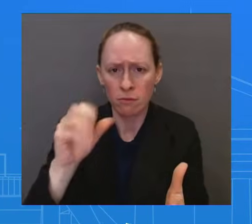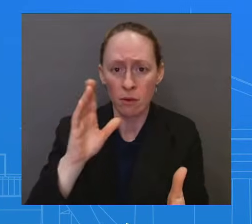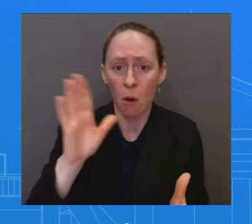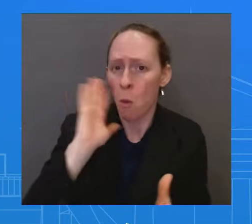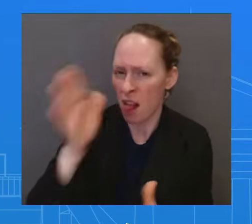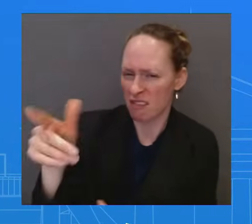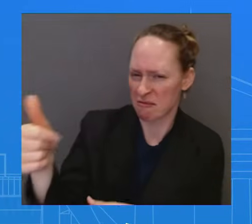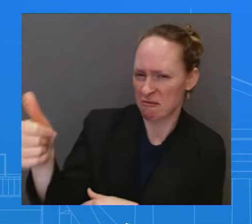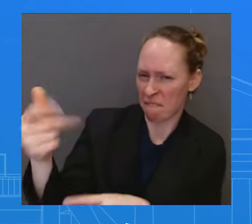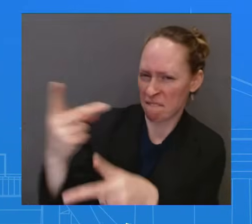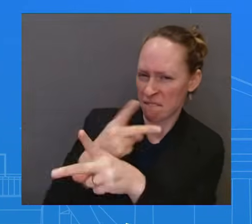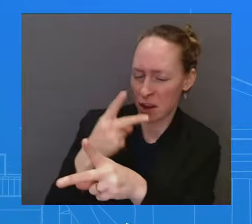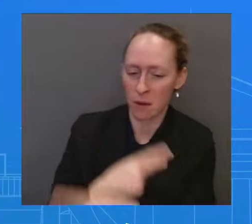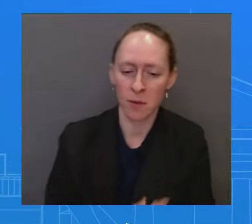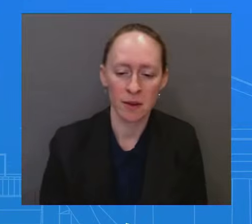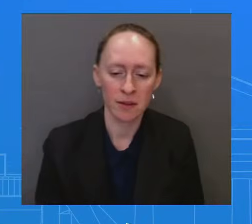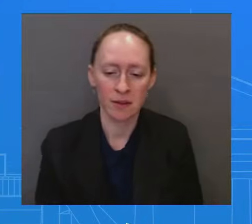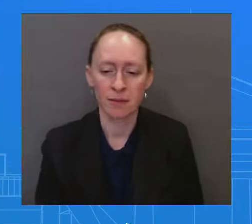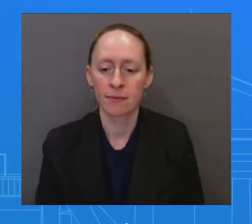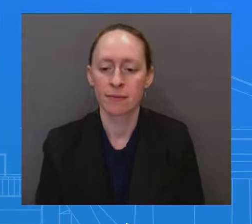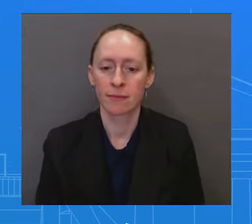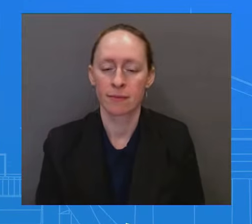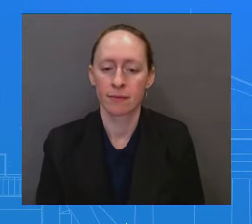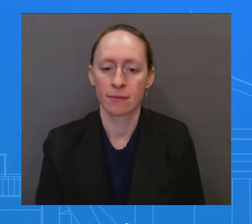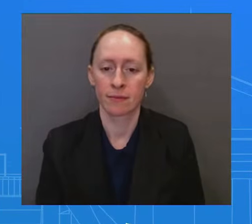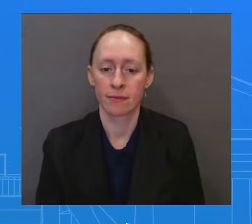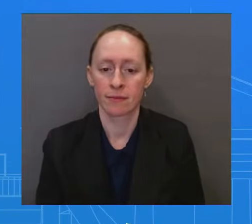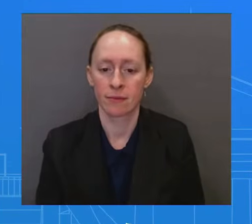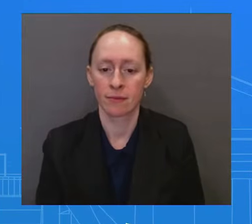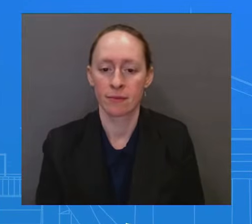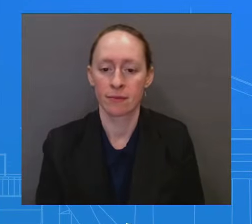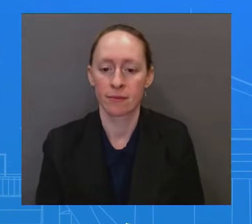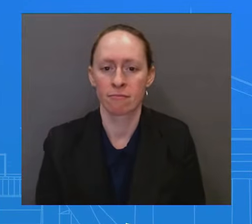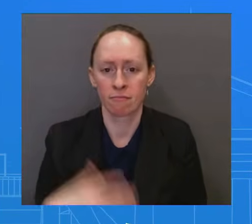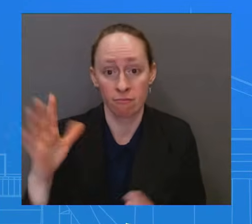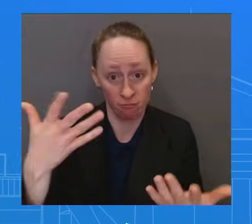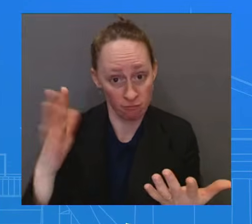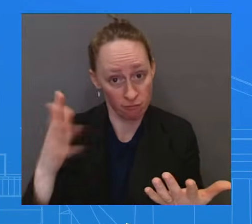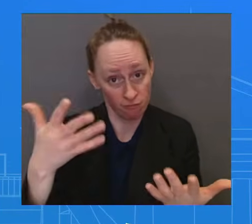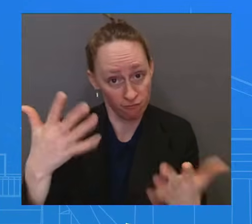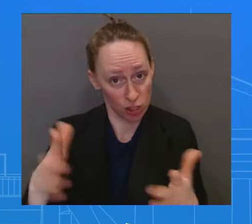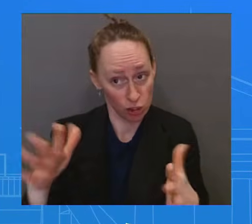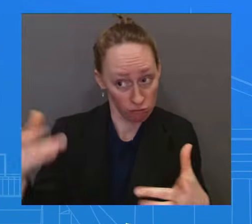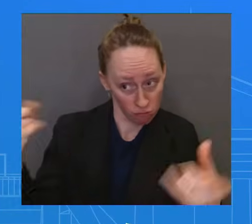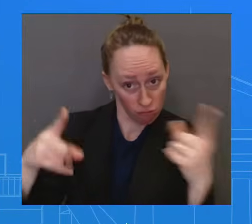that timetable looks like at this point? Mr. Kirby: We are not dictating terms and timelines to the Israelis.